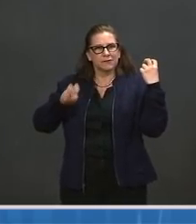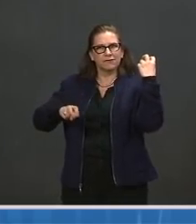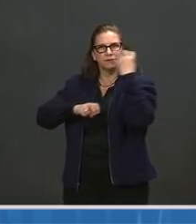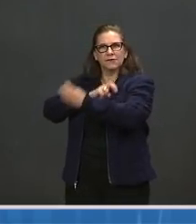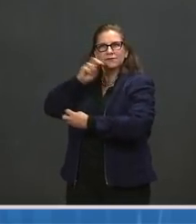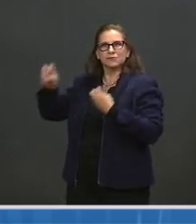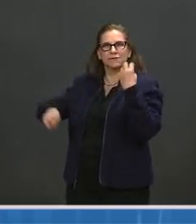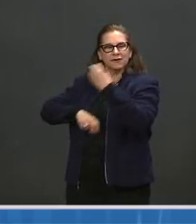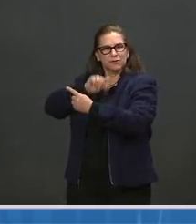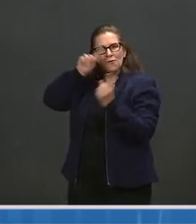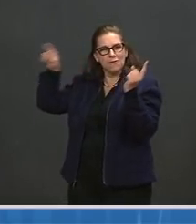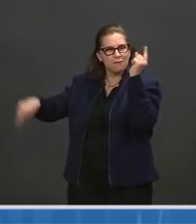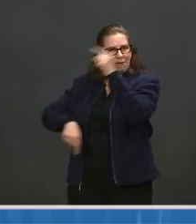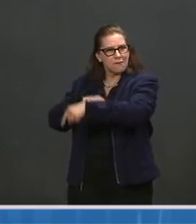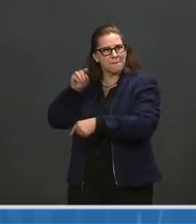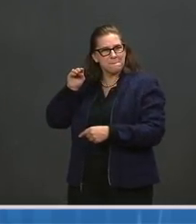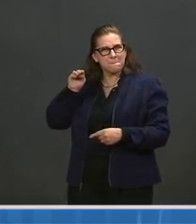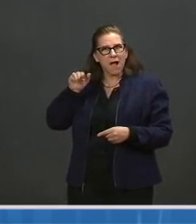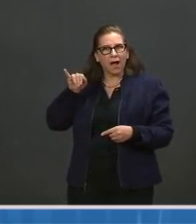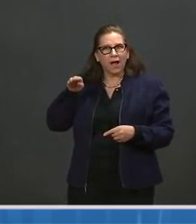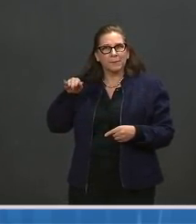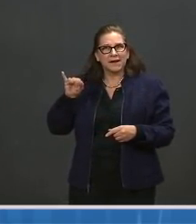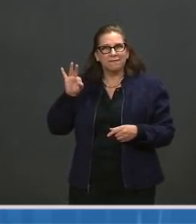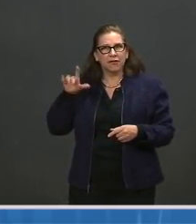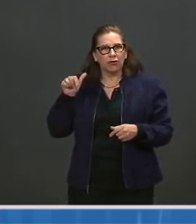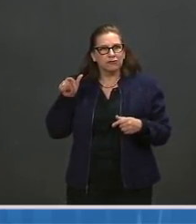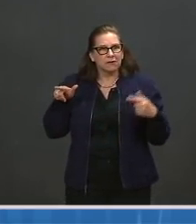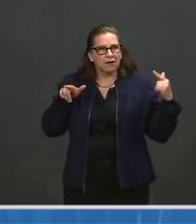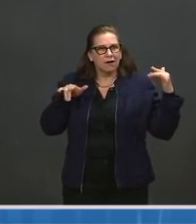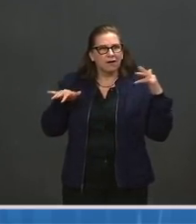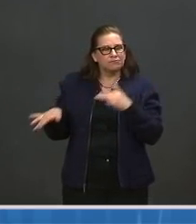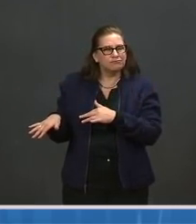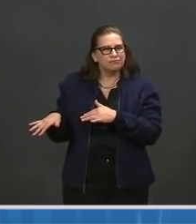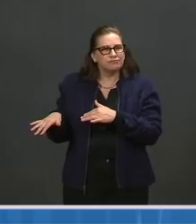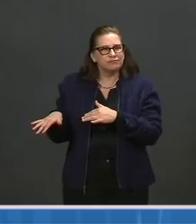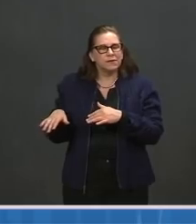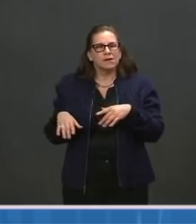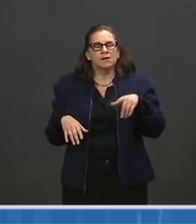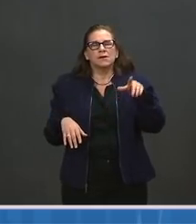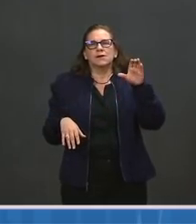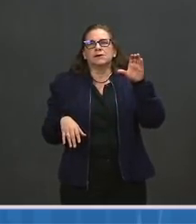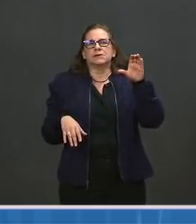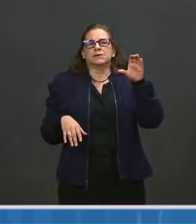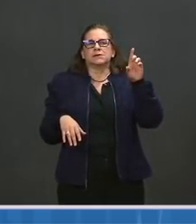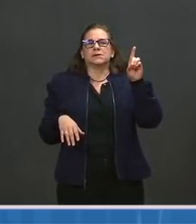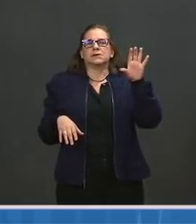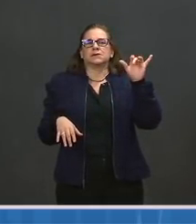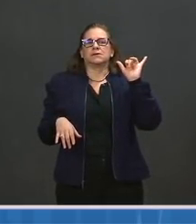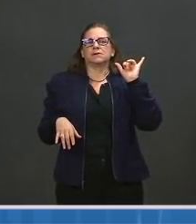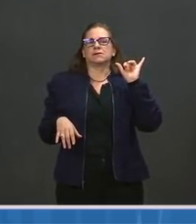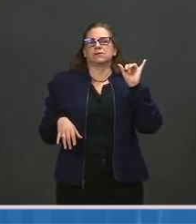if you're vaccinated, and that will include travel. But I want to, sort of, go back to what Andy said, and that is: